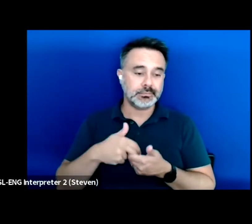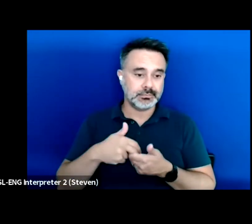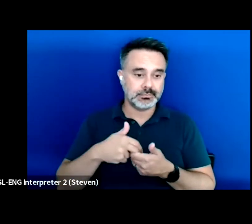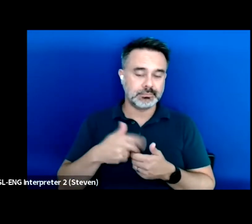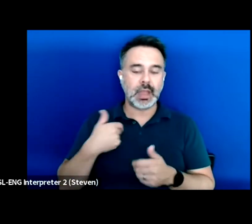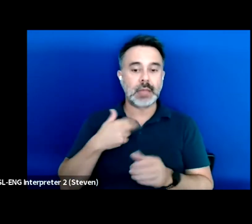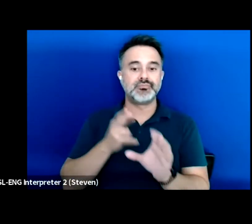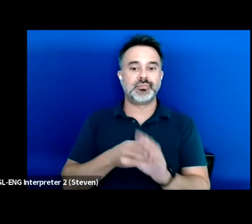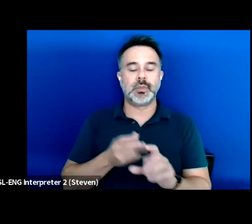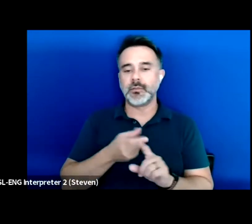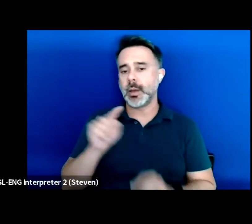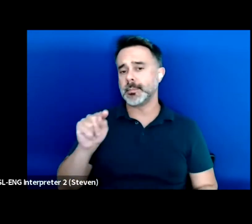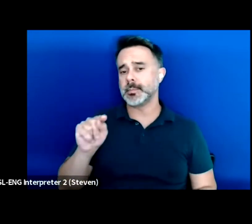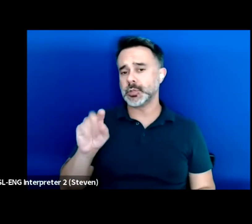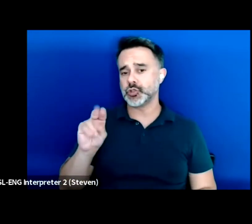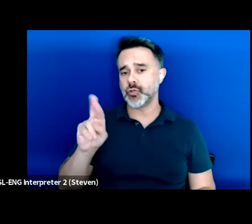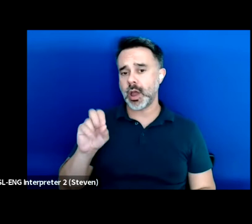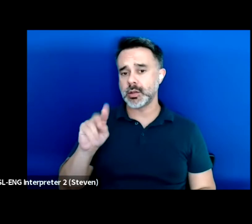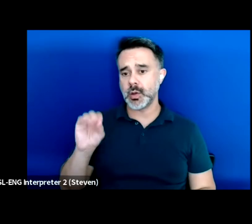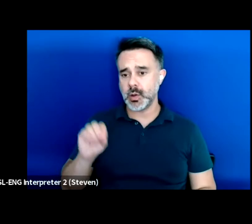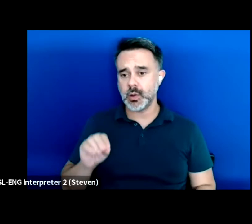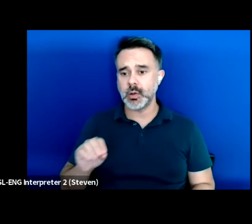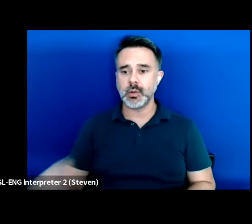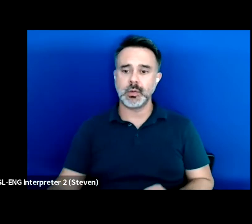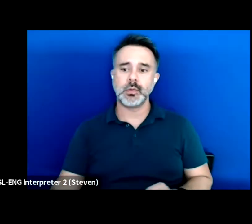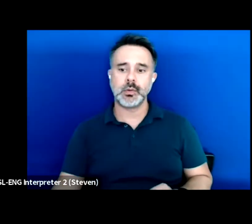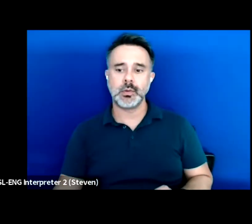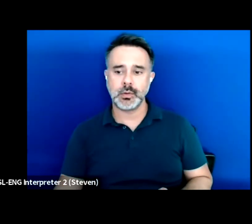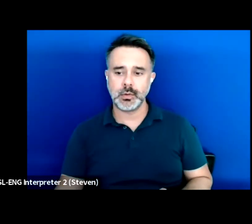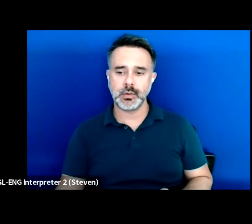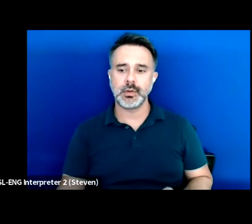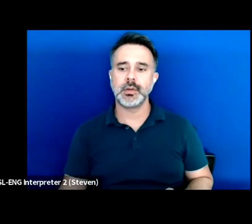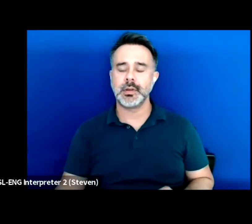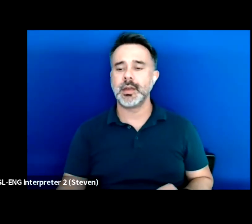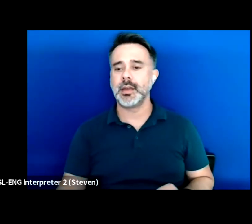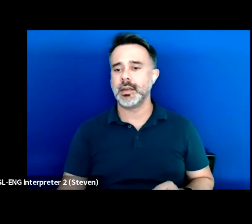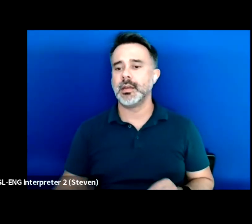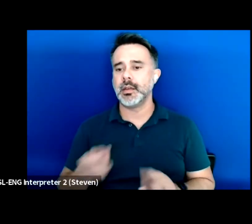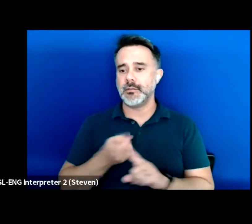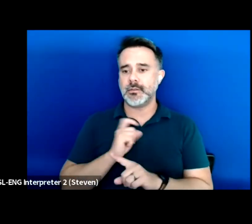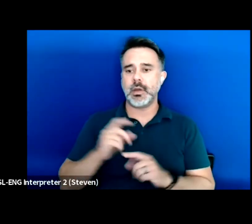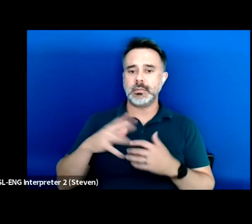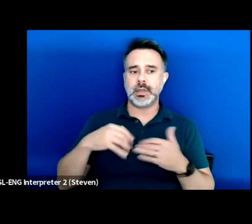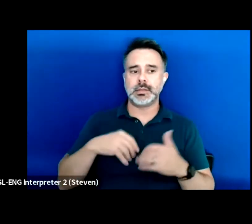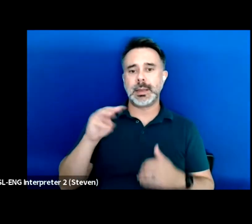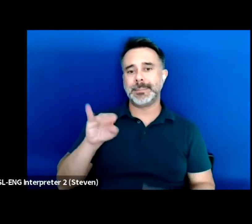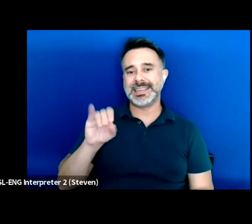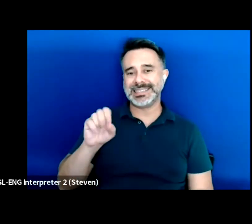for this hour, Esme and Stephanie. Esme, if you would introduce yourself.